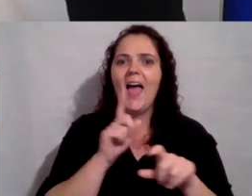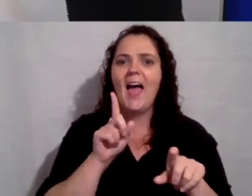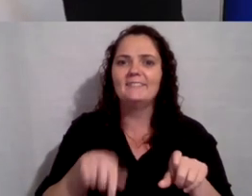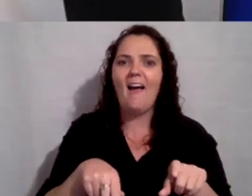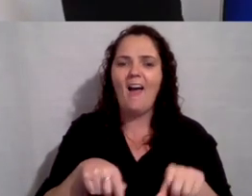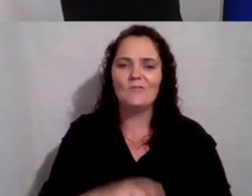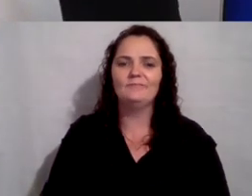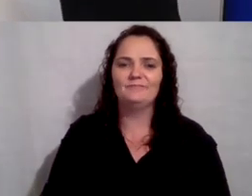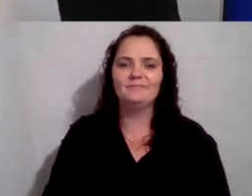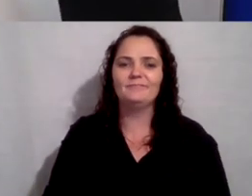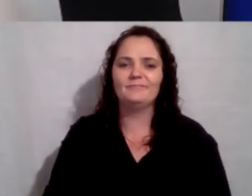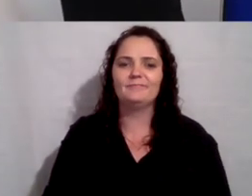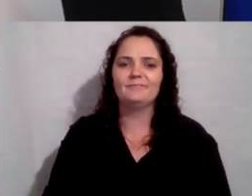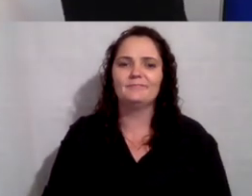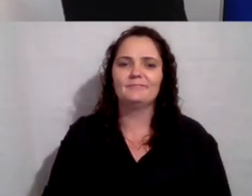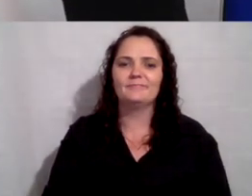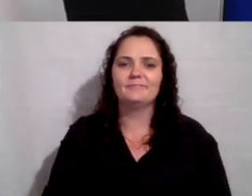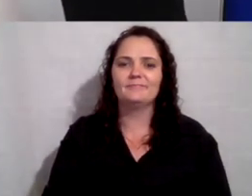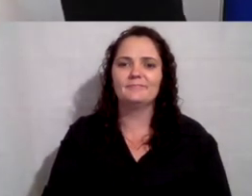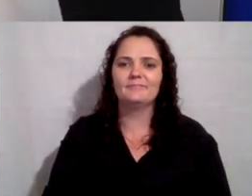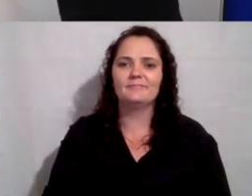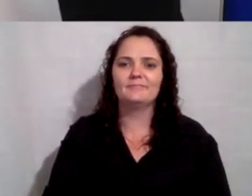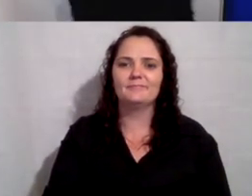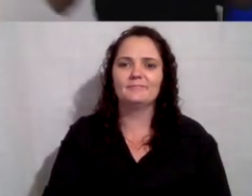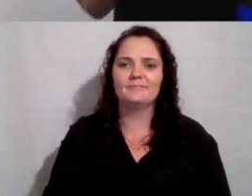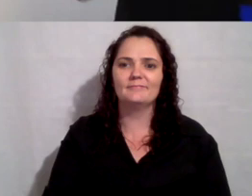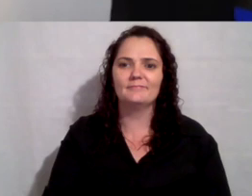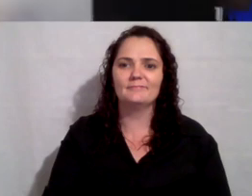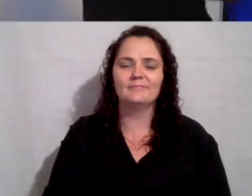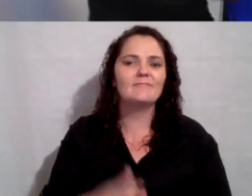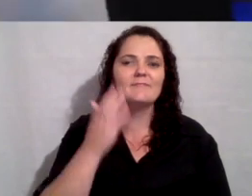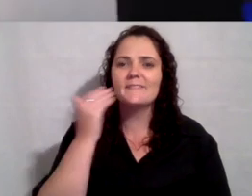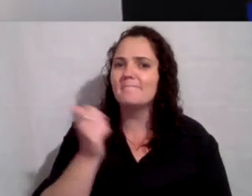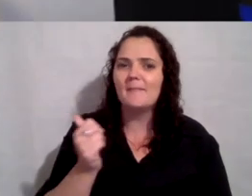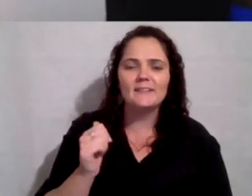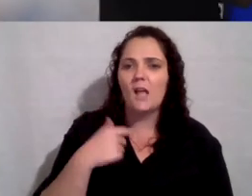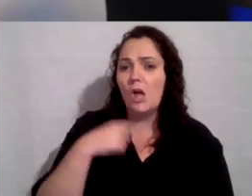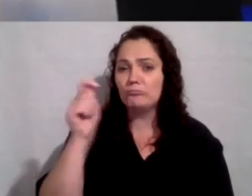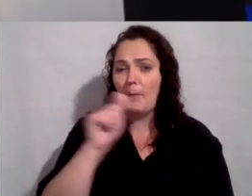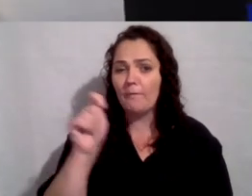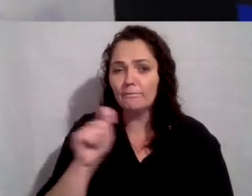so I'm going to again rub back, but I'm seeing all of those layers, the ghosts,